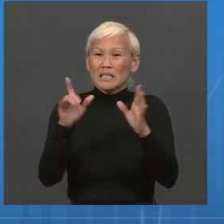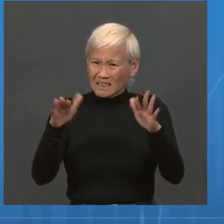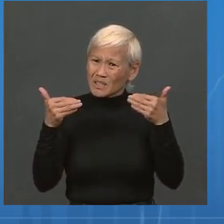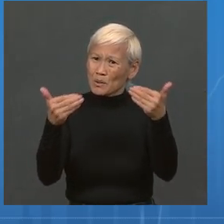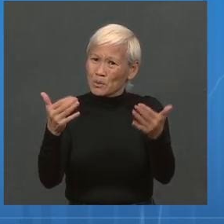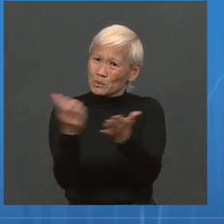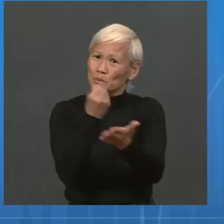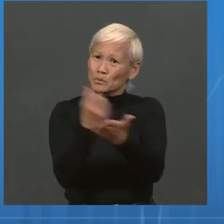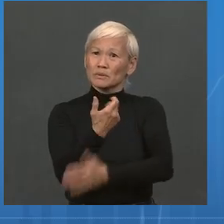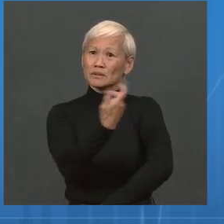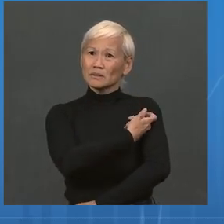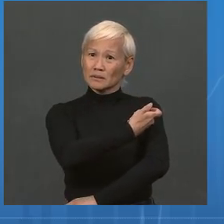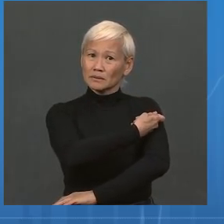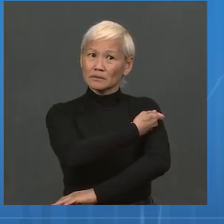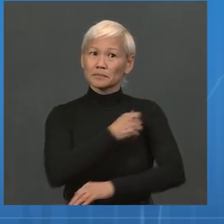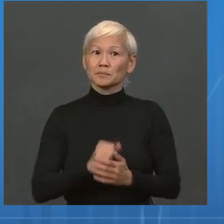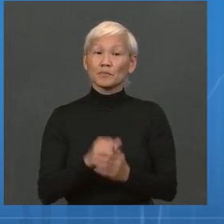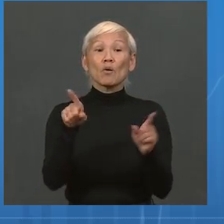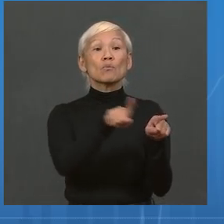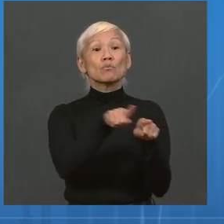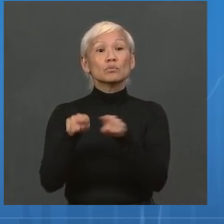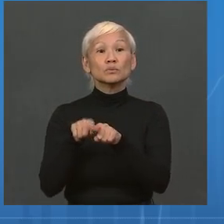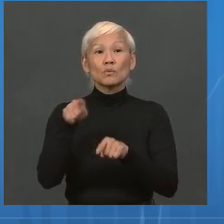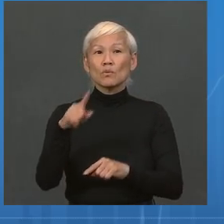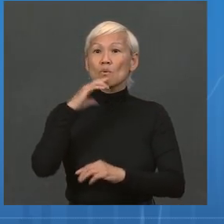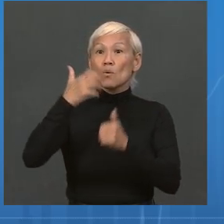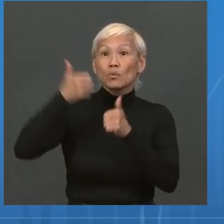from getting booster shots to tens of millions of eligible Americans,